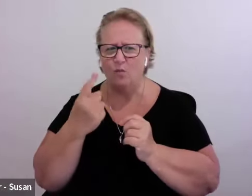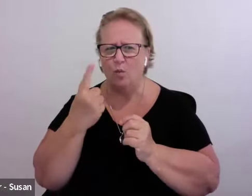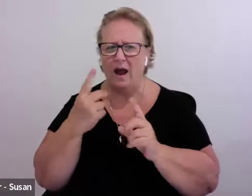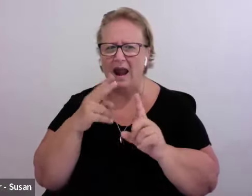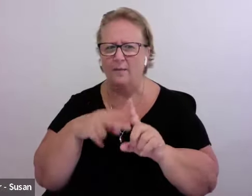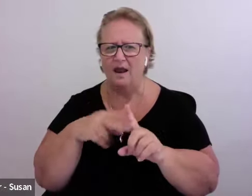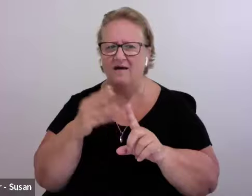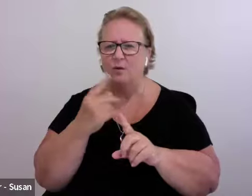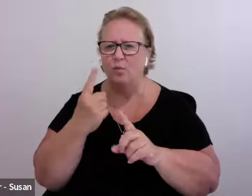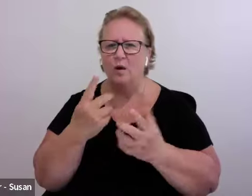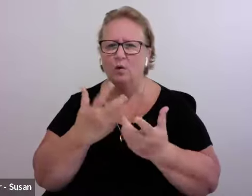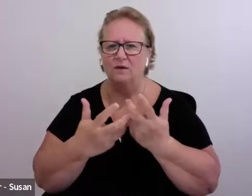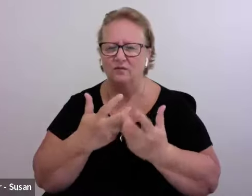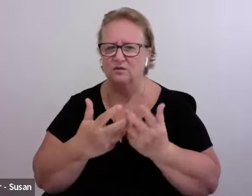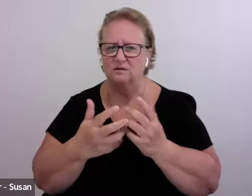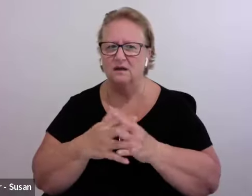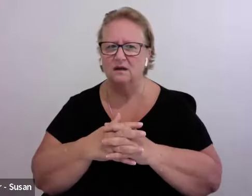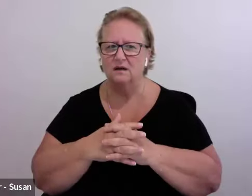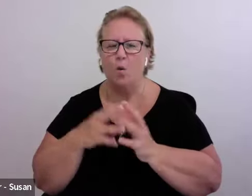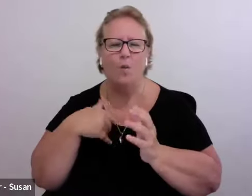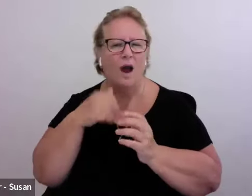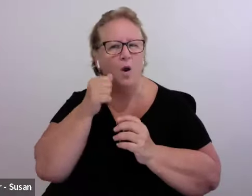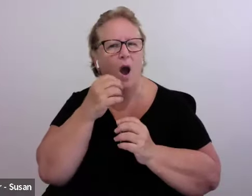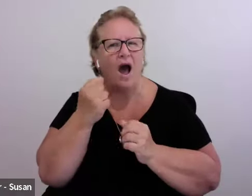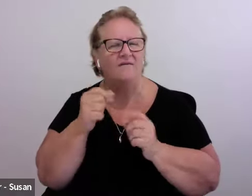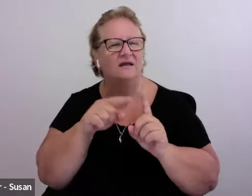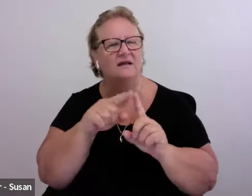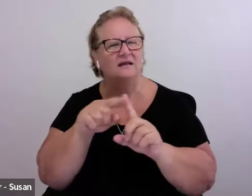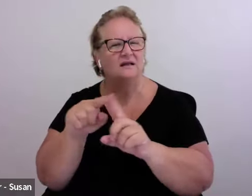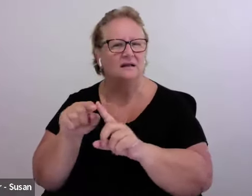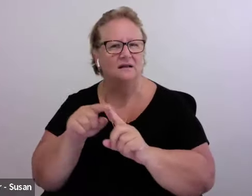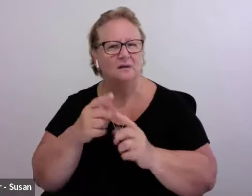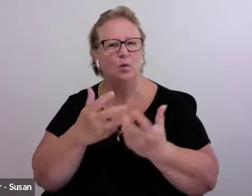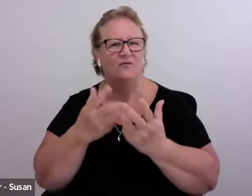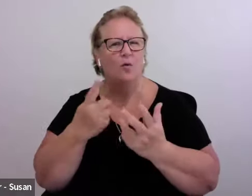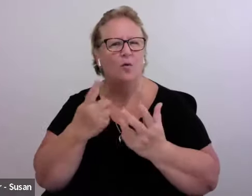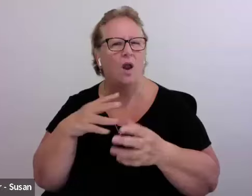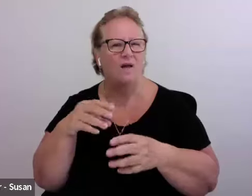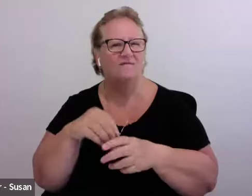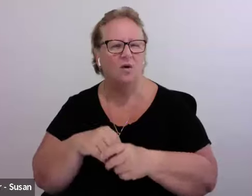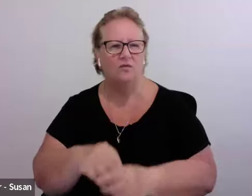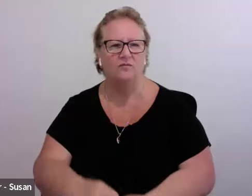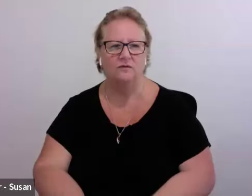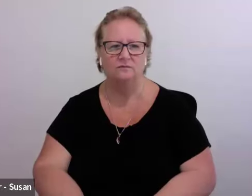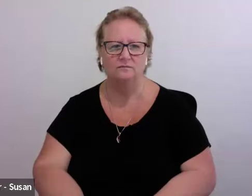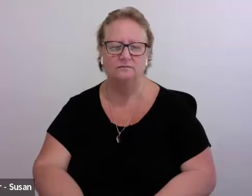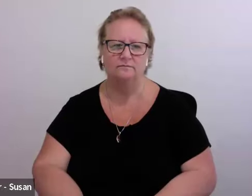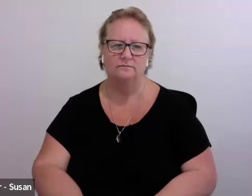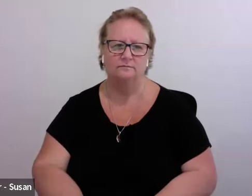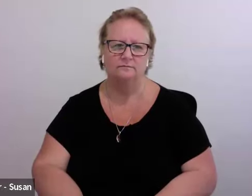That must have been something that slipped through because that would mean we would only have, say for example one application from one university, and we know that